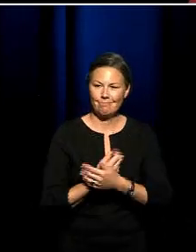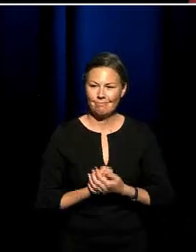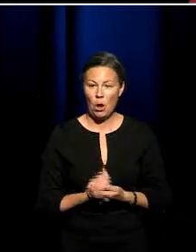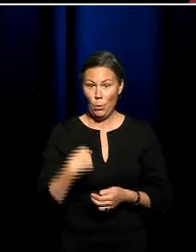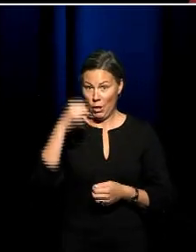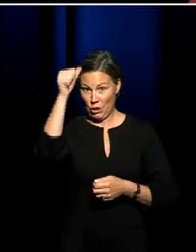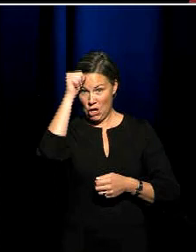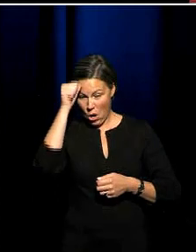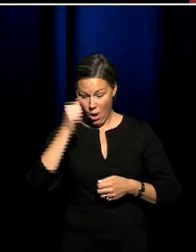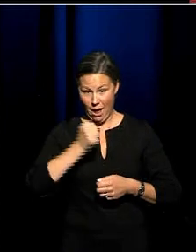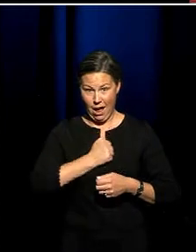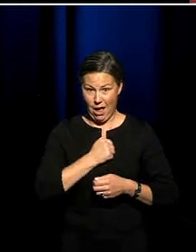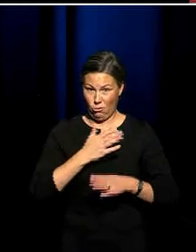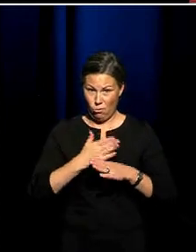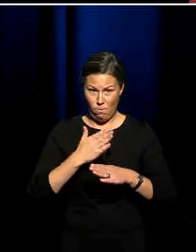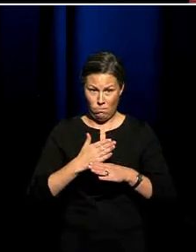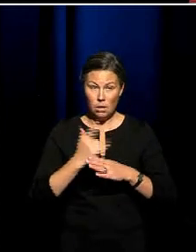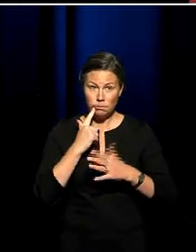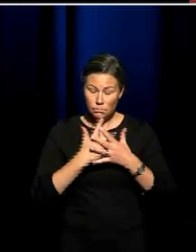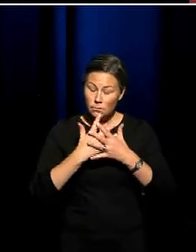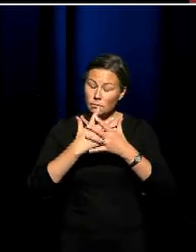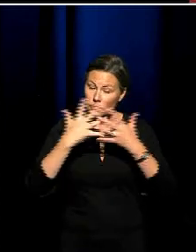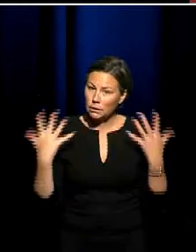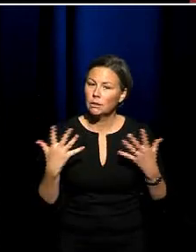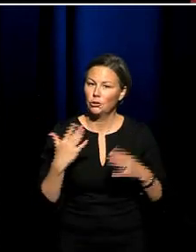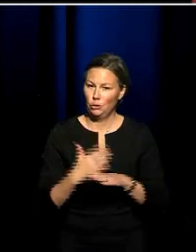that the Commission faces, we're also conscious that the disability